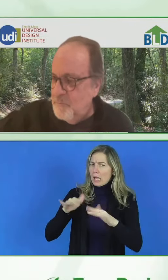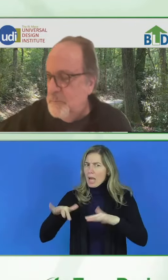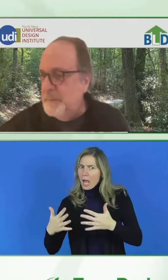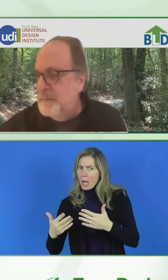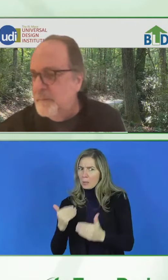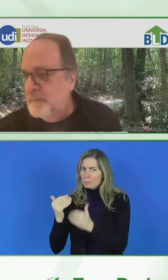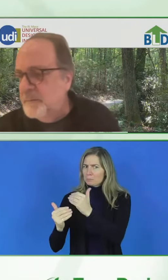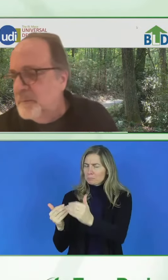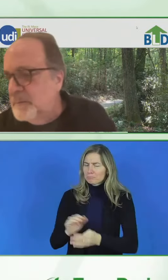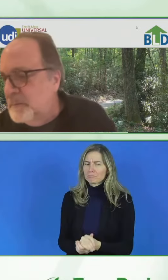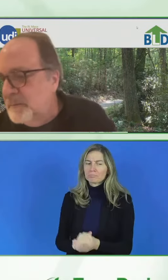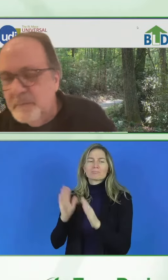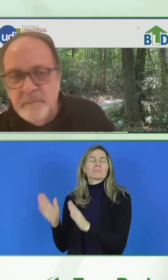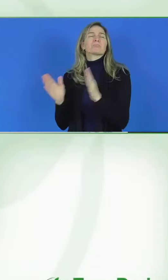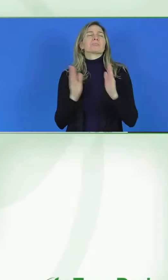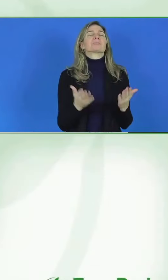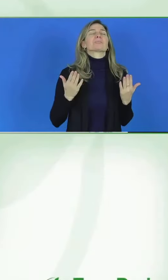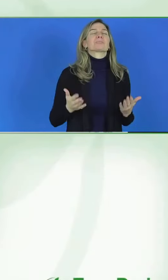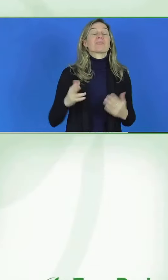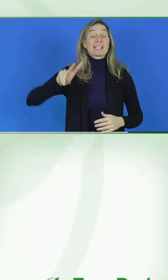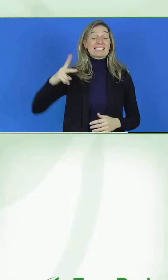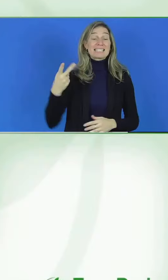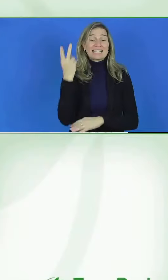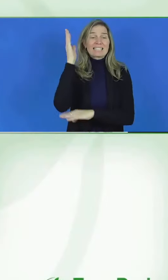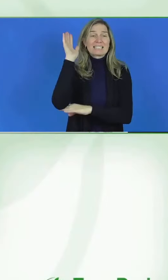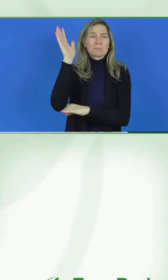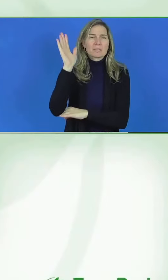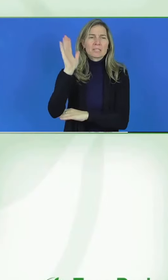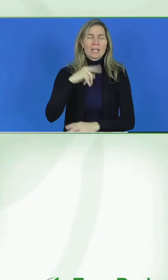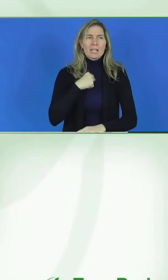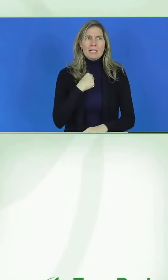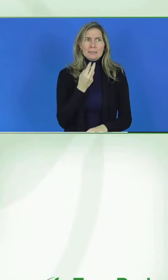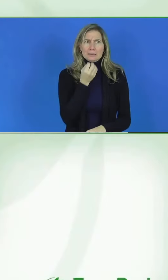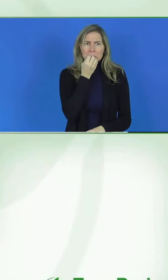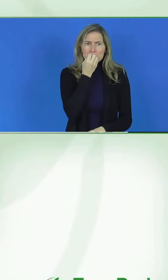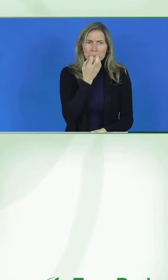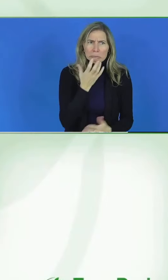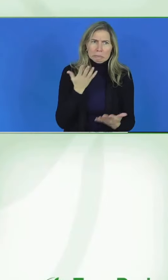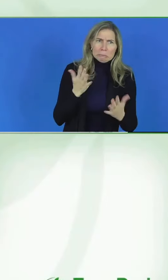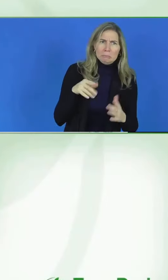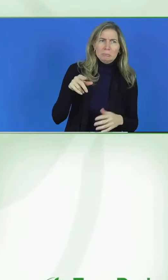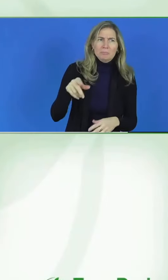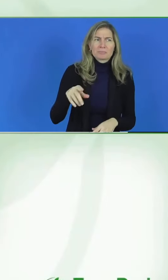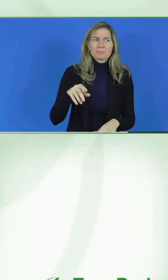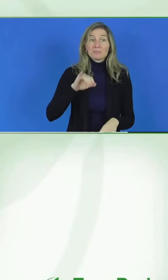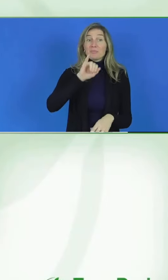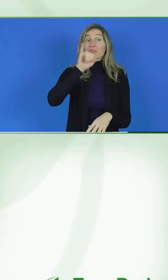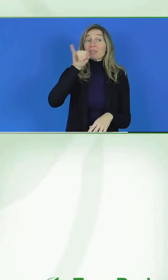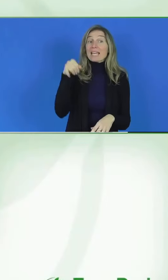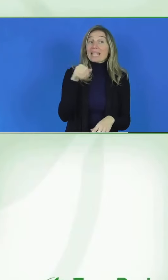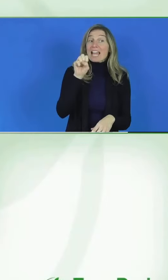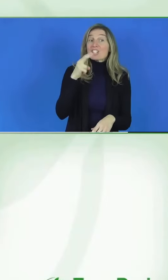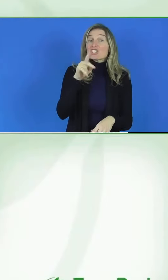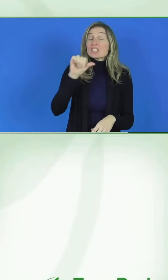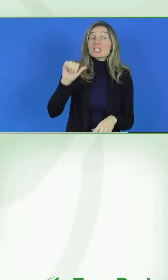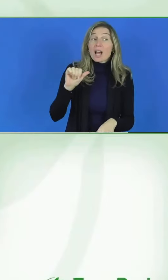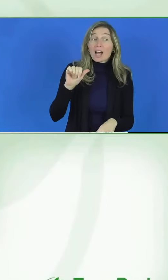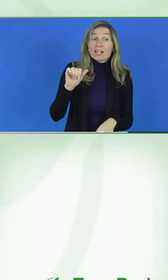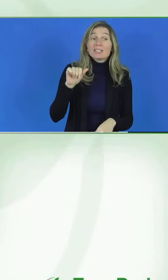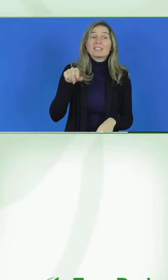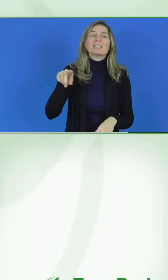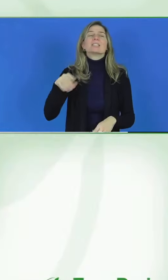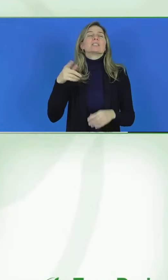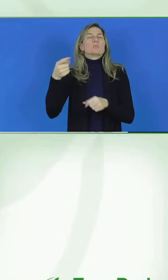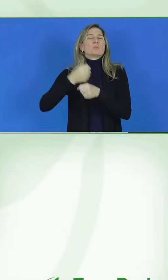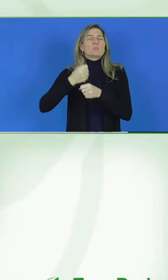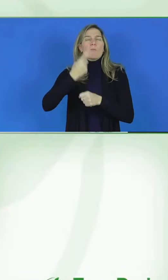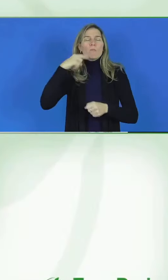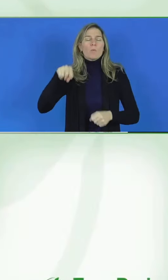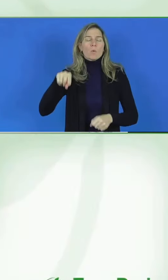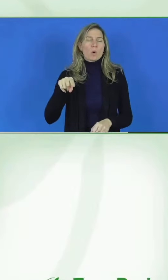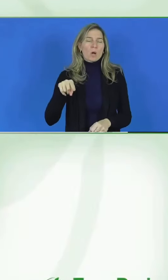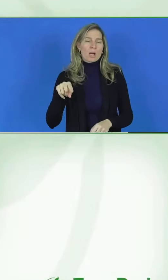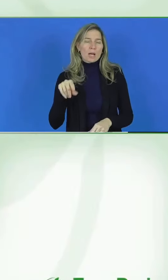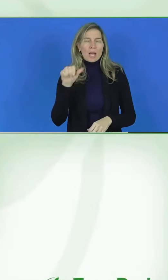I hope I pronounce this correctly, they are an awardee in the Zero